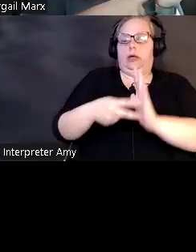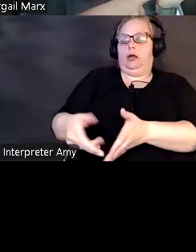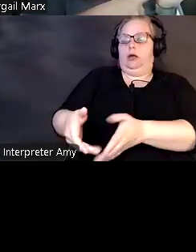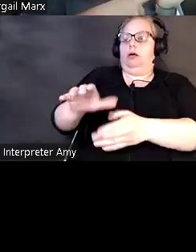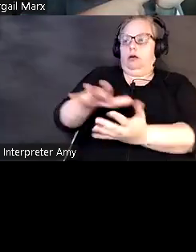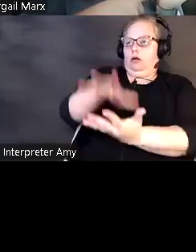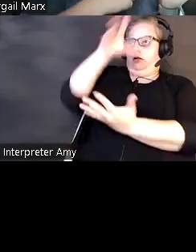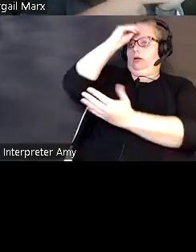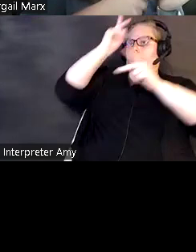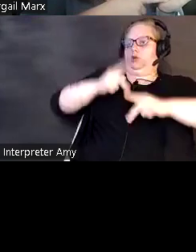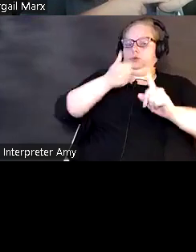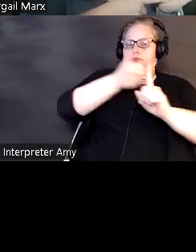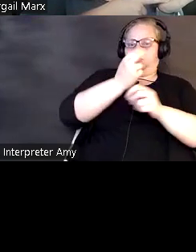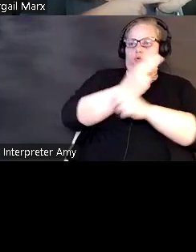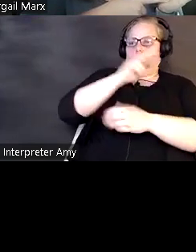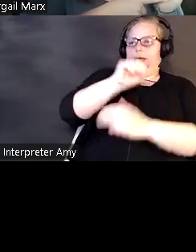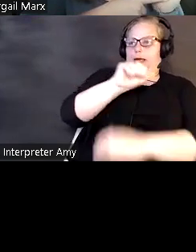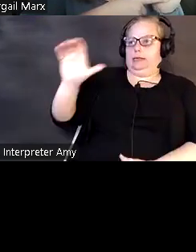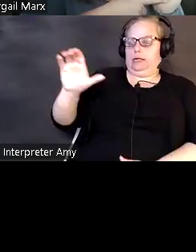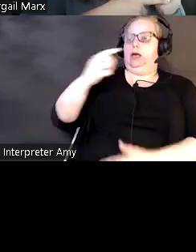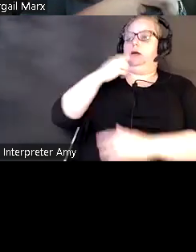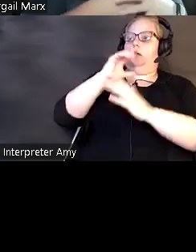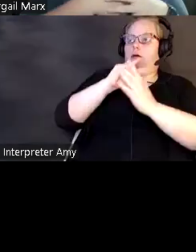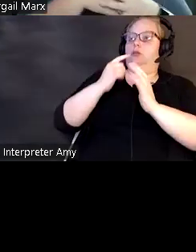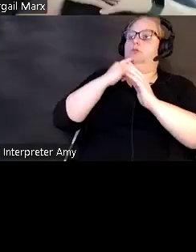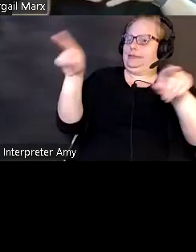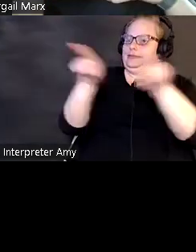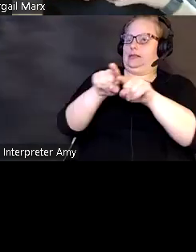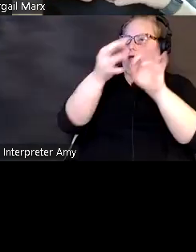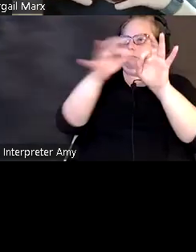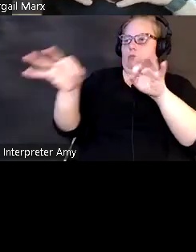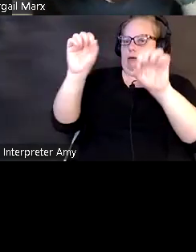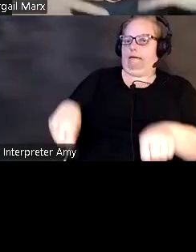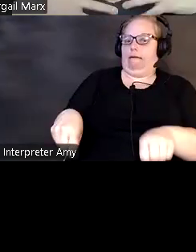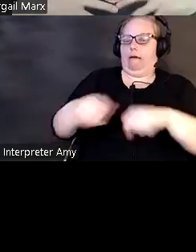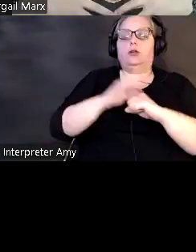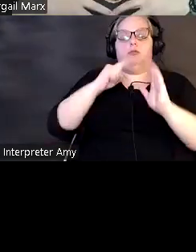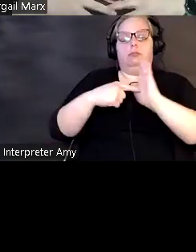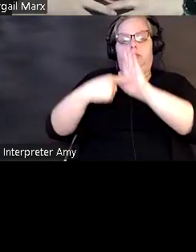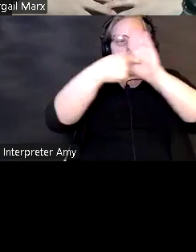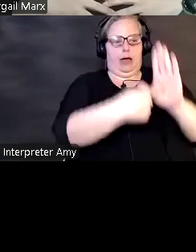using the AAC could also say those same words. So modeling involves all communication partners,